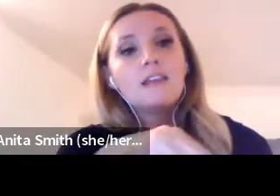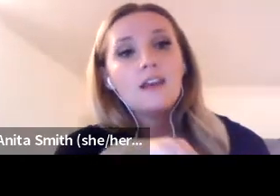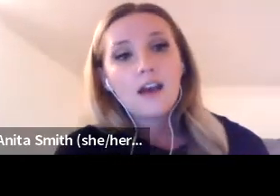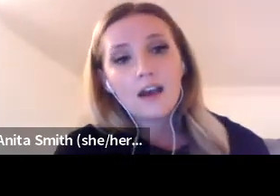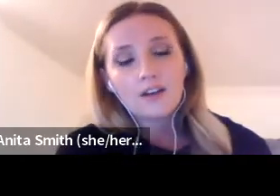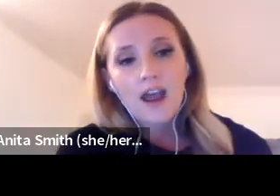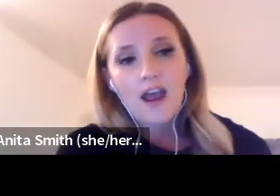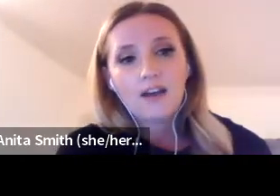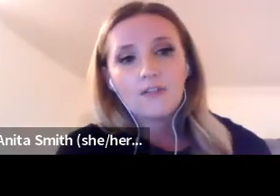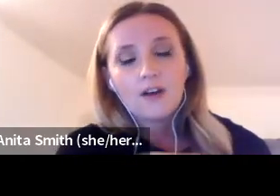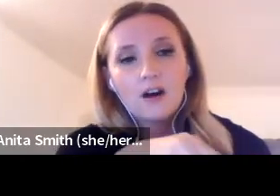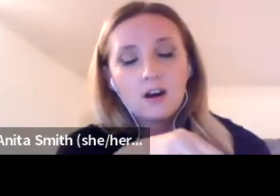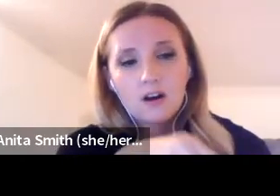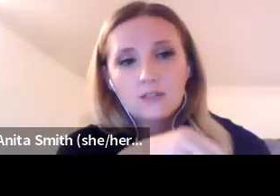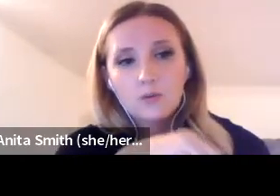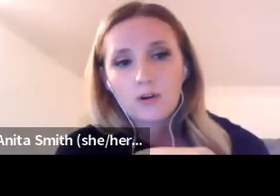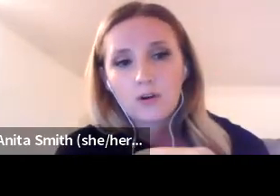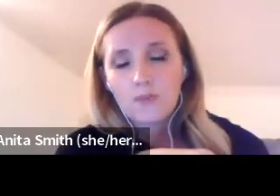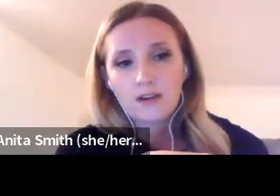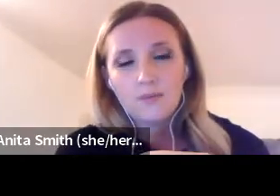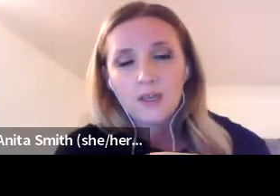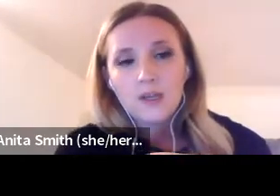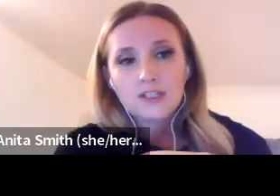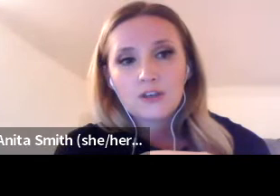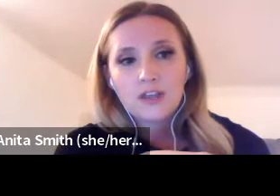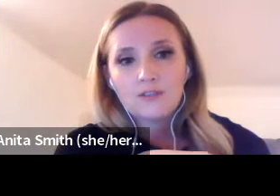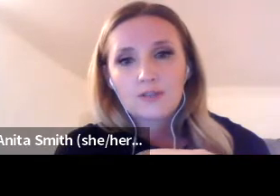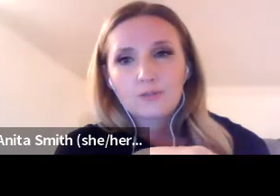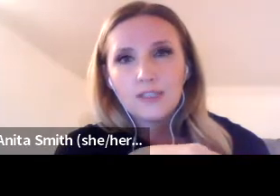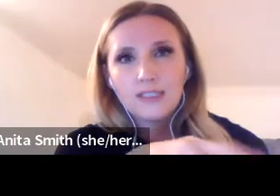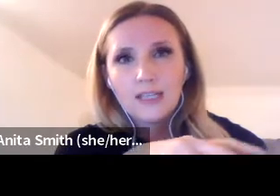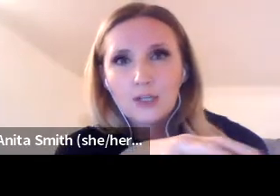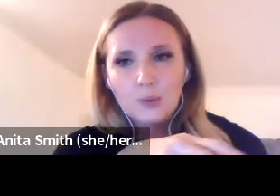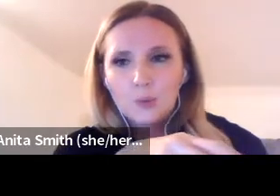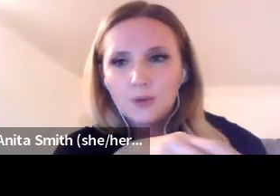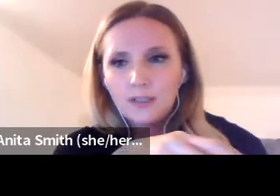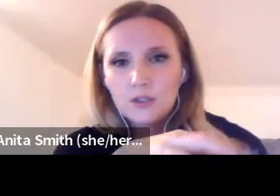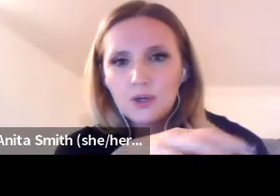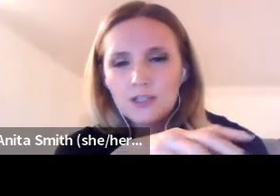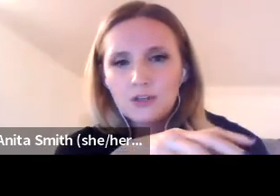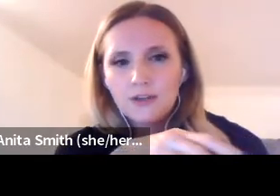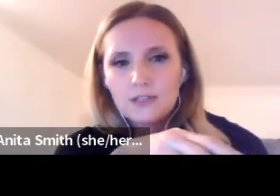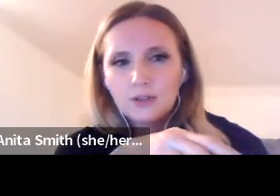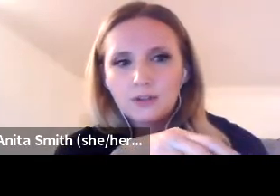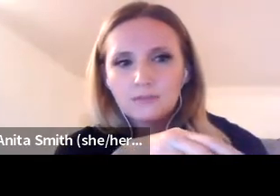and the other half are across the border of Mexico. So they have this really kind of cool international festival